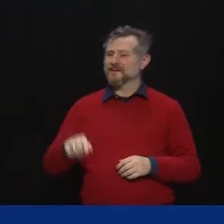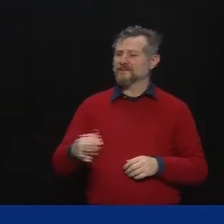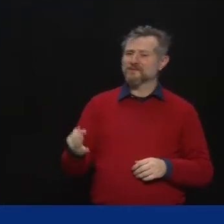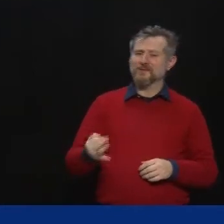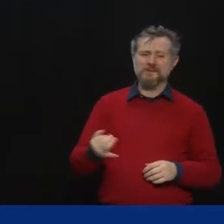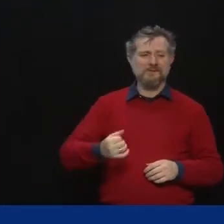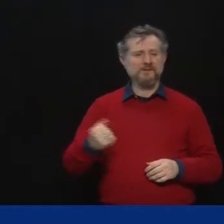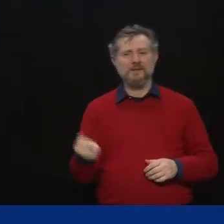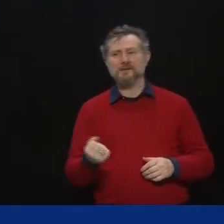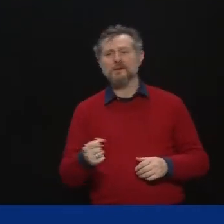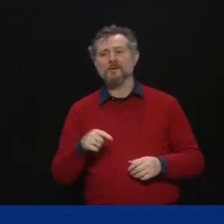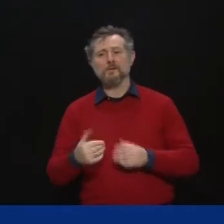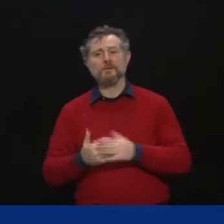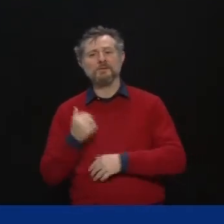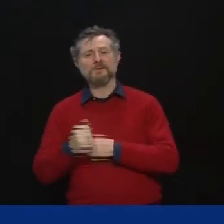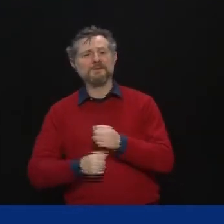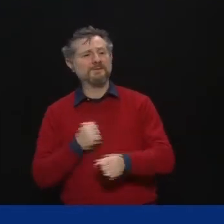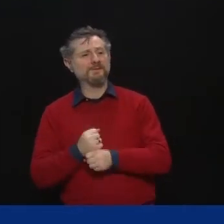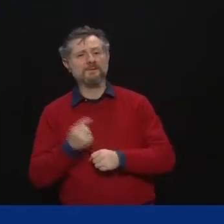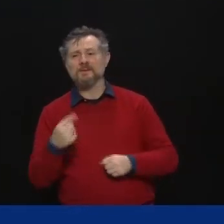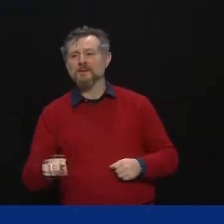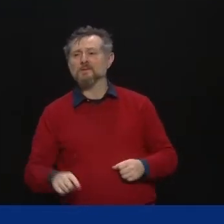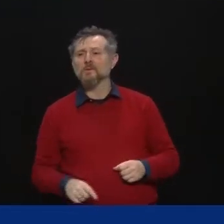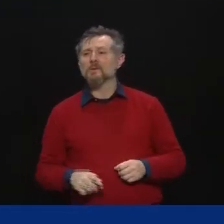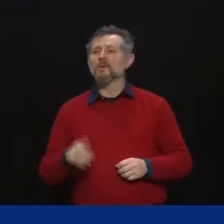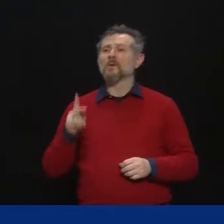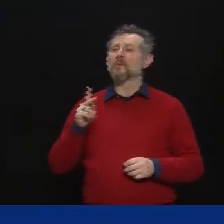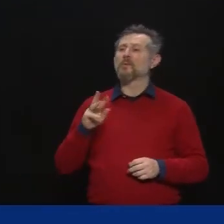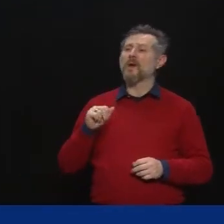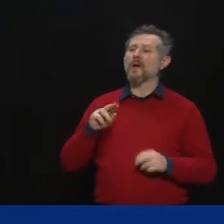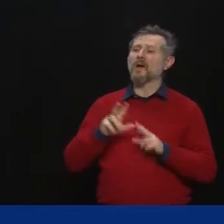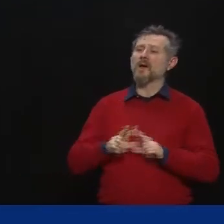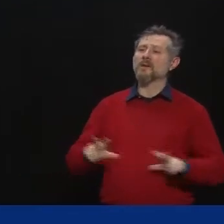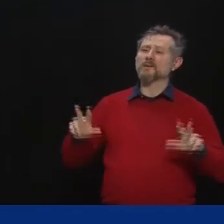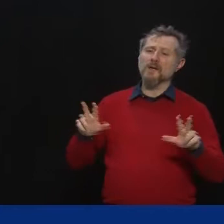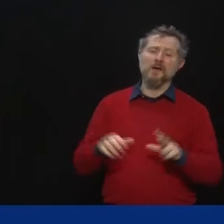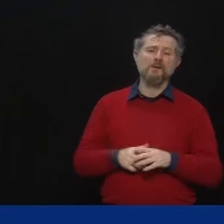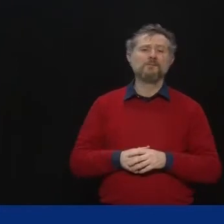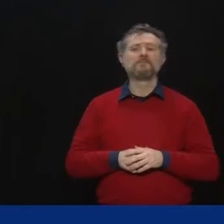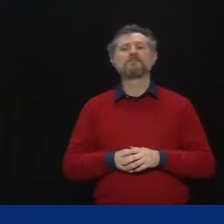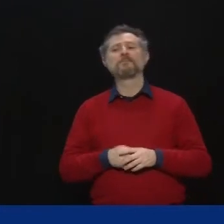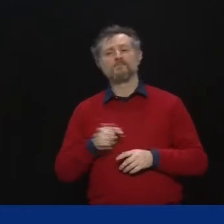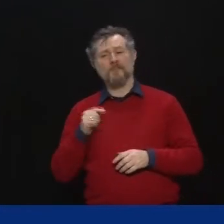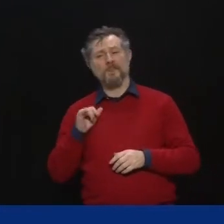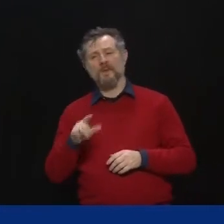WE ARE LOOKING AT A VULNERABLE GATHERING TIME AND I'M GLAD SO MANY FAMILIES WILL BE ABLE TO